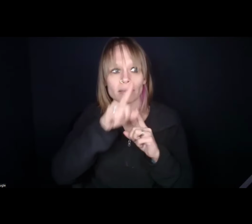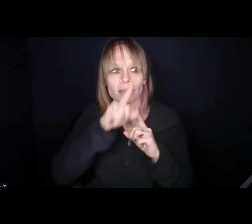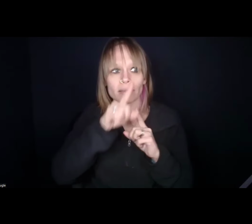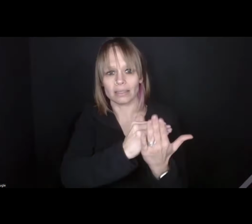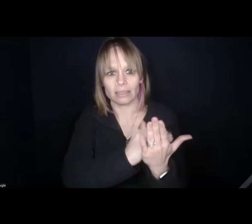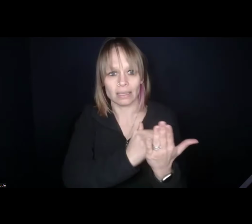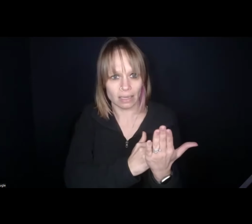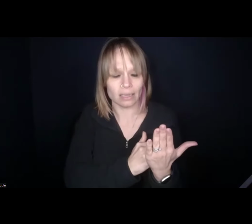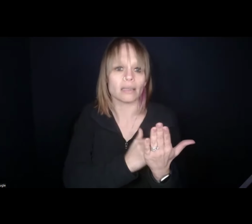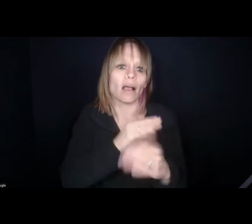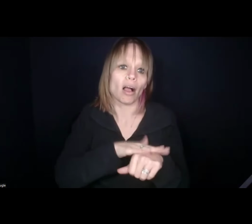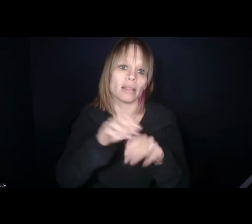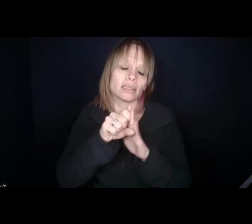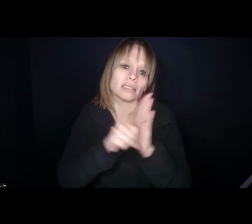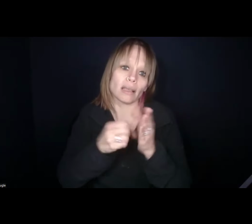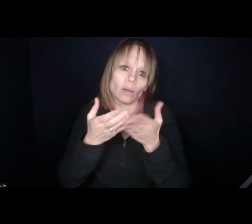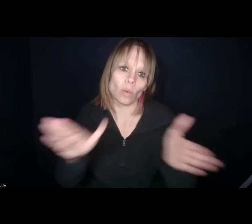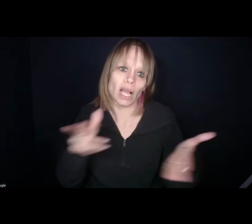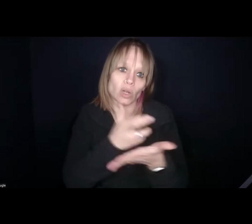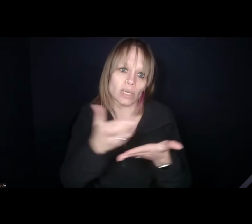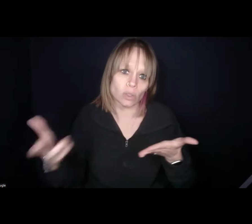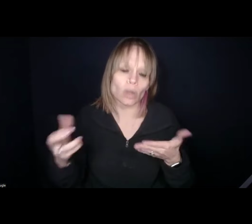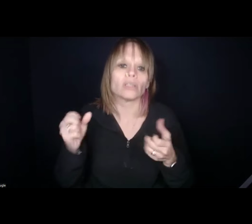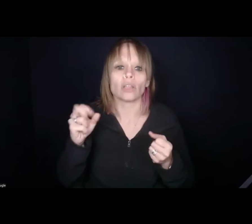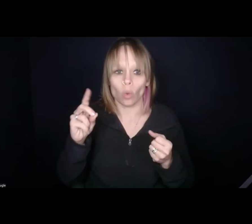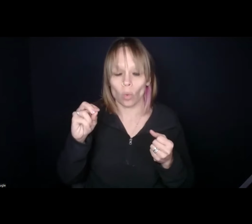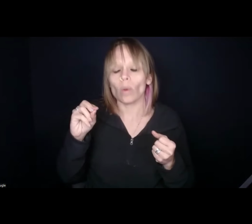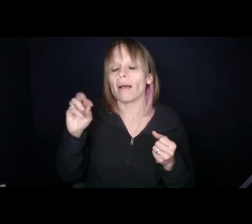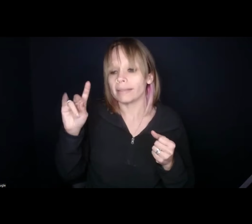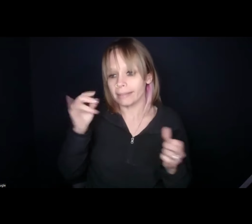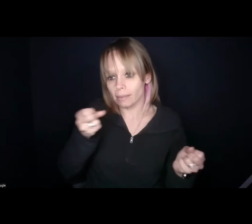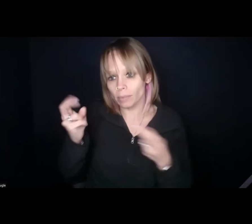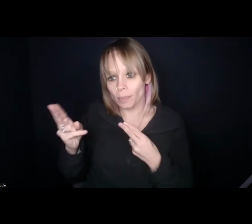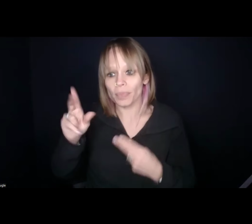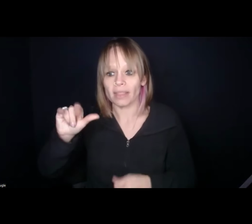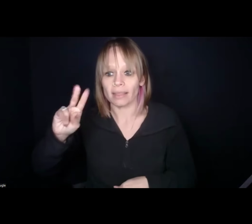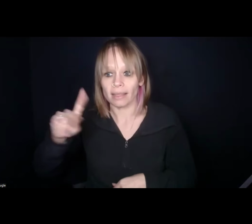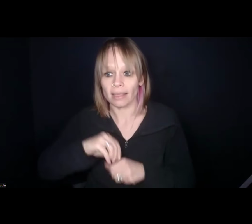resources that were um that car shared. So, I put that link in the chat. Um, but that's included there as well as some of